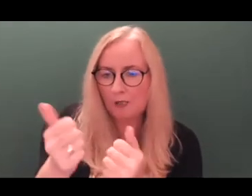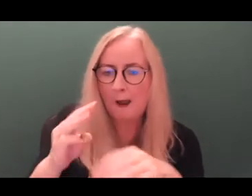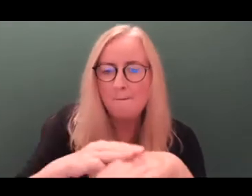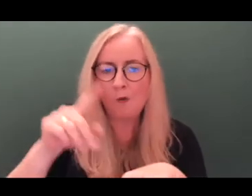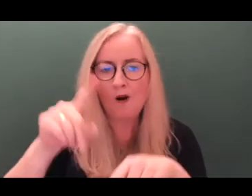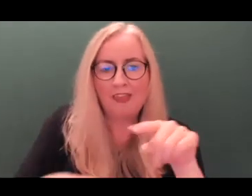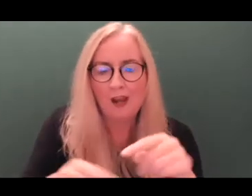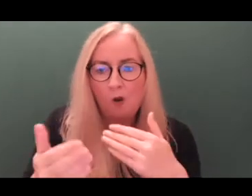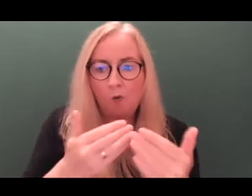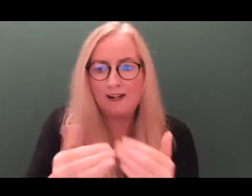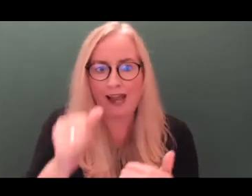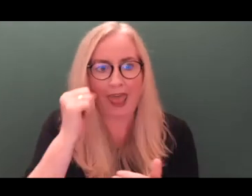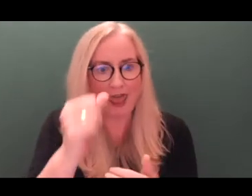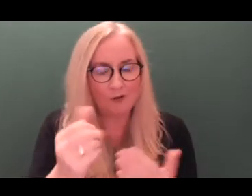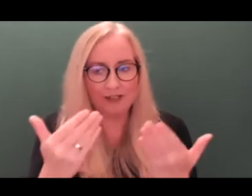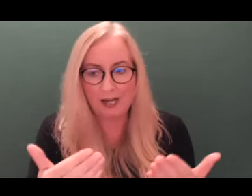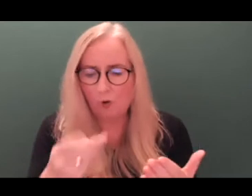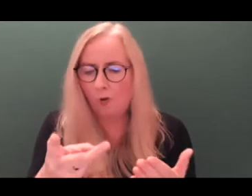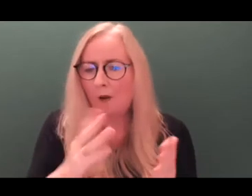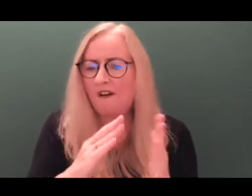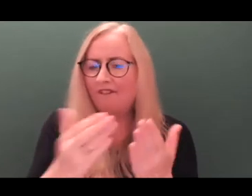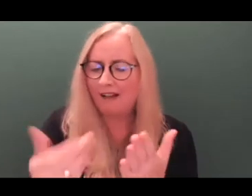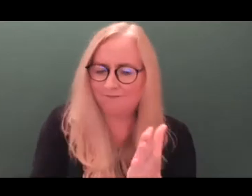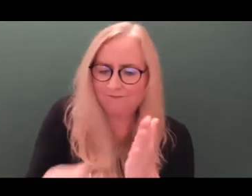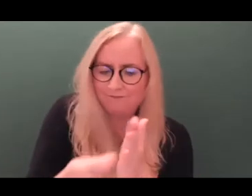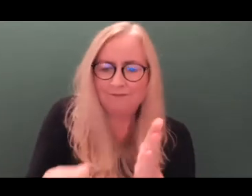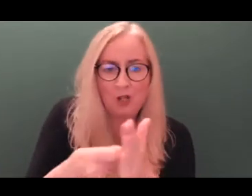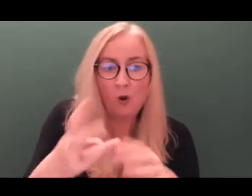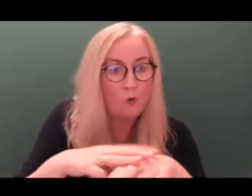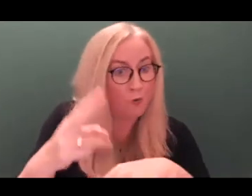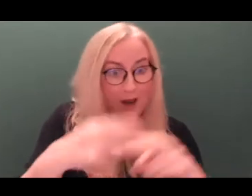allowed for, and will provide a welcome addition in the courtroom, providing assistance